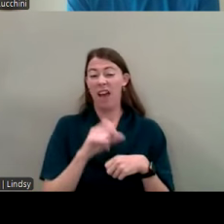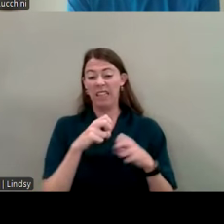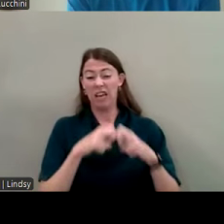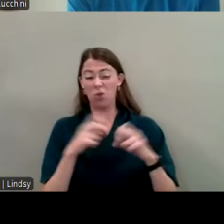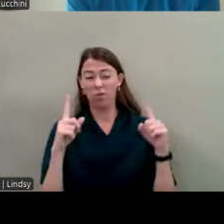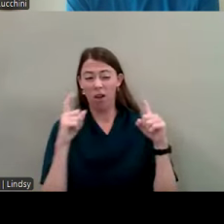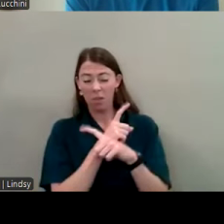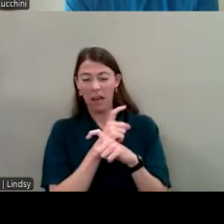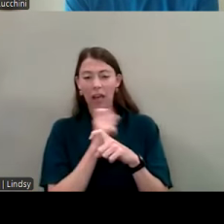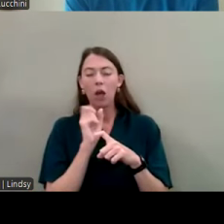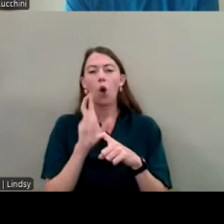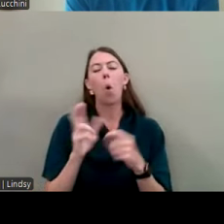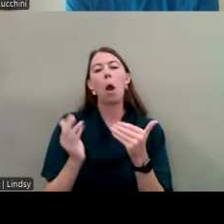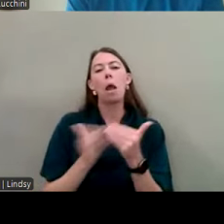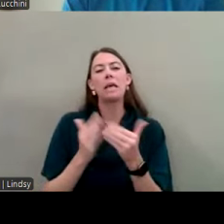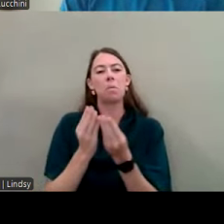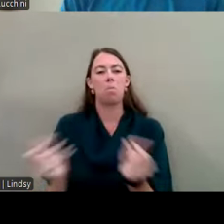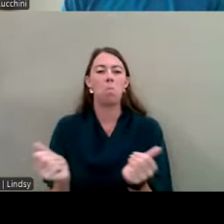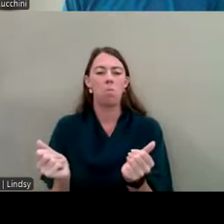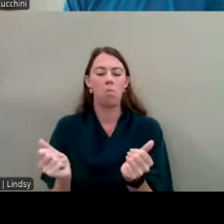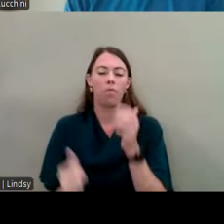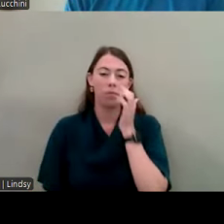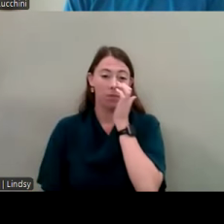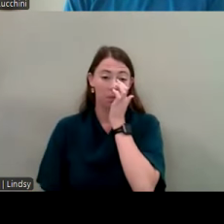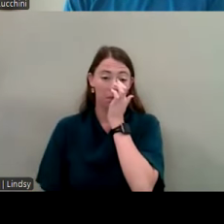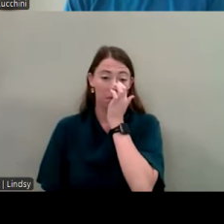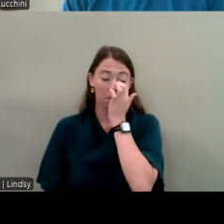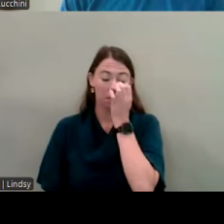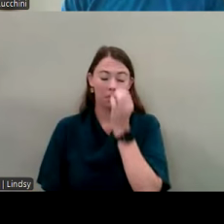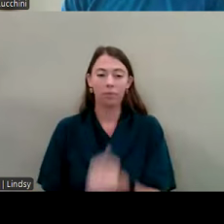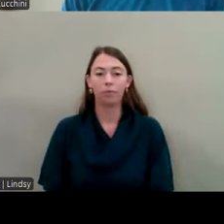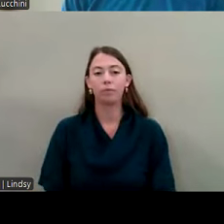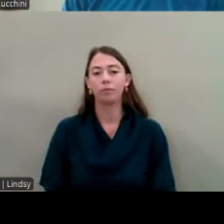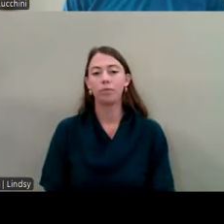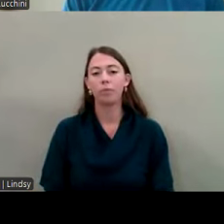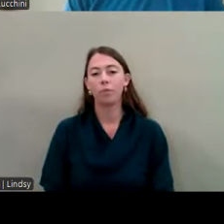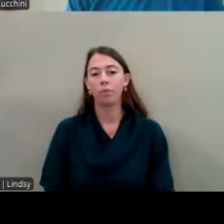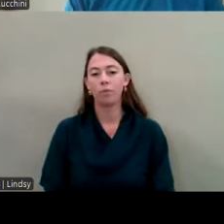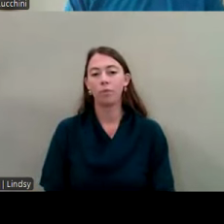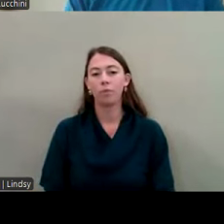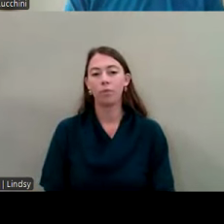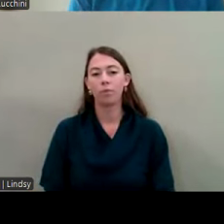team to remediate the issue. And this combines to the issues severity we have